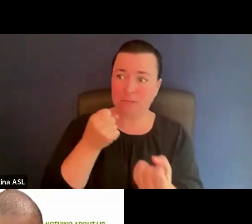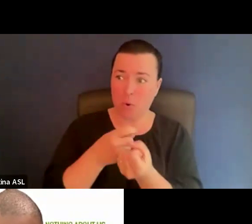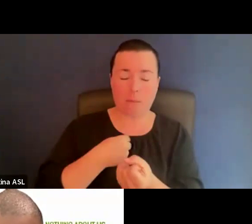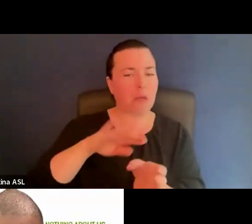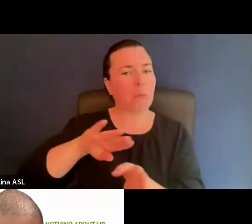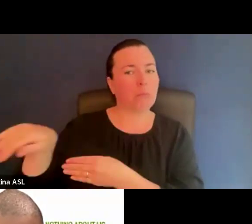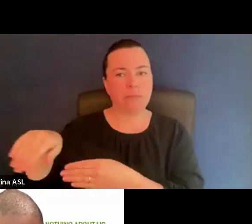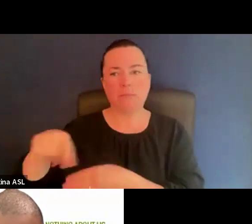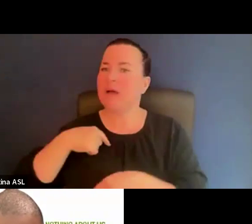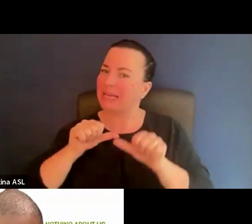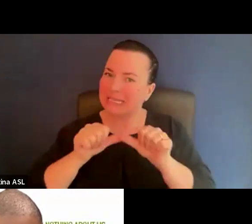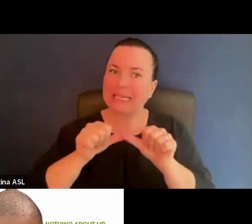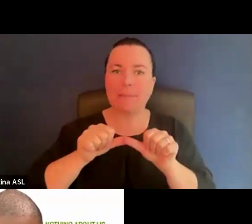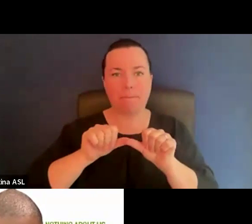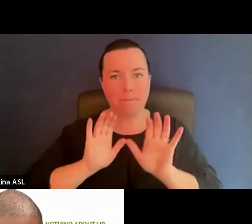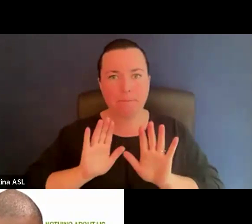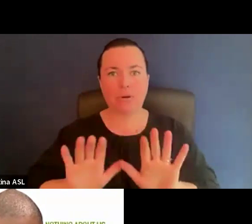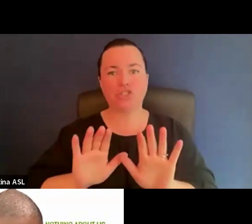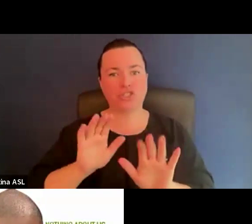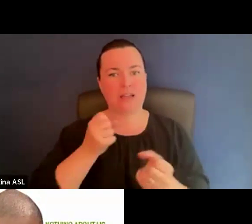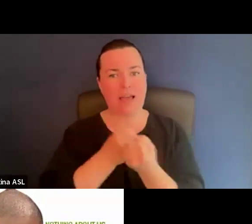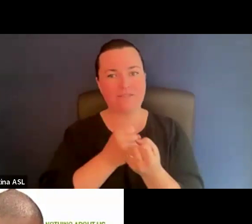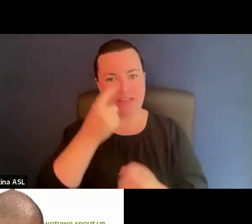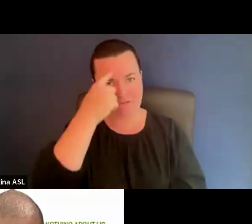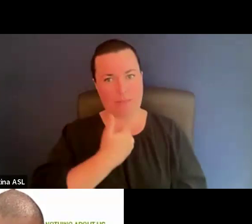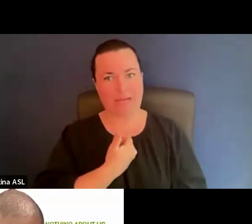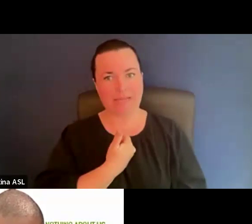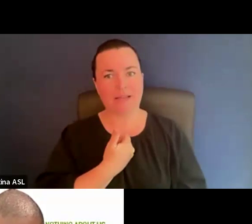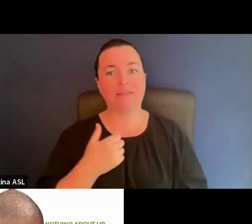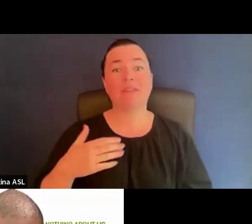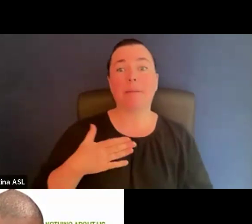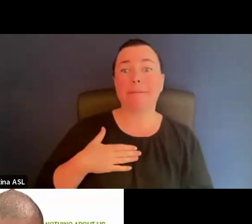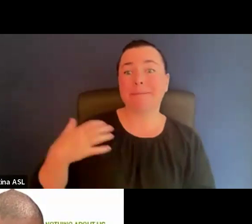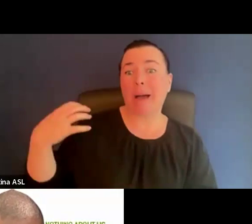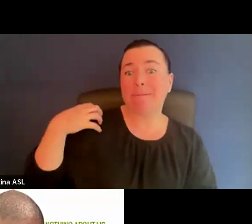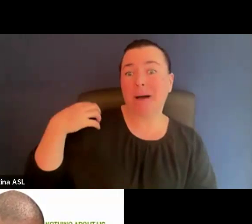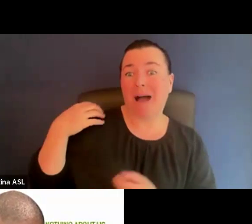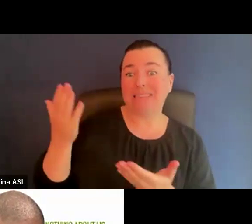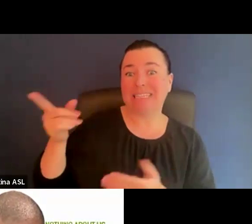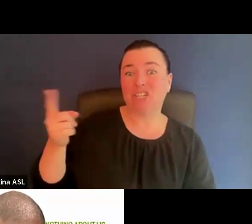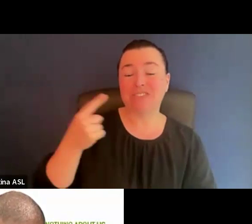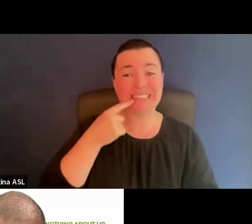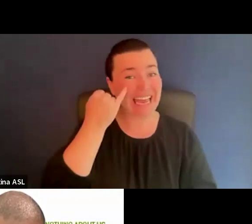and keep advocating for myself." My boss here always says, she goes, "Well, you can't go in the front door, go in the back door."